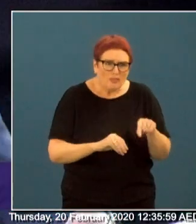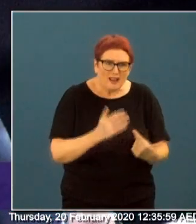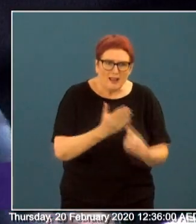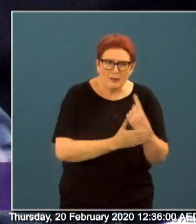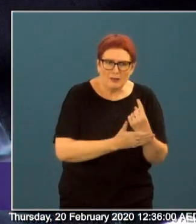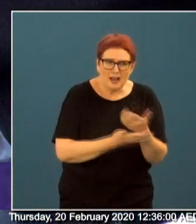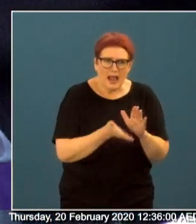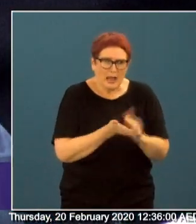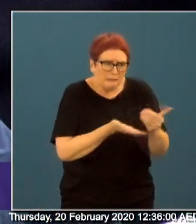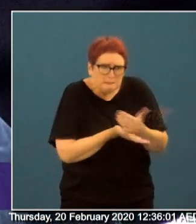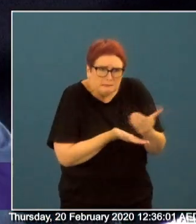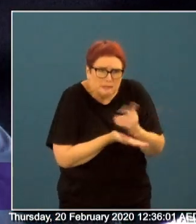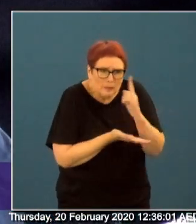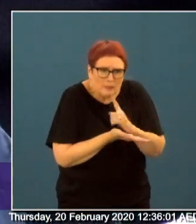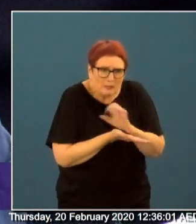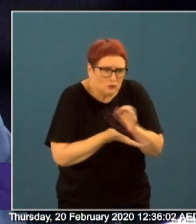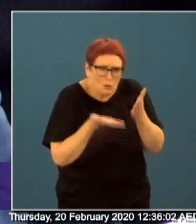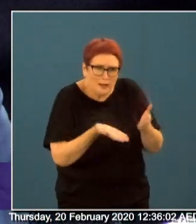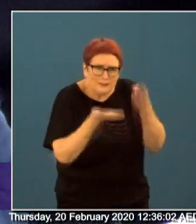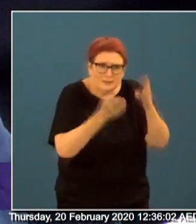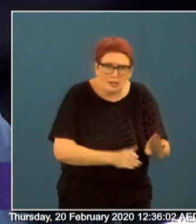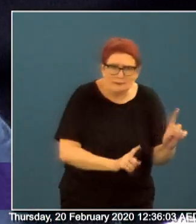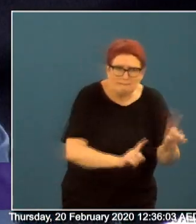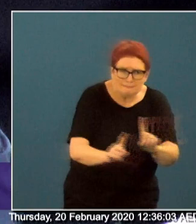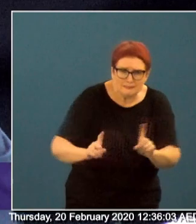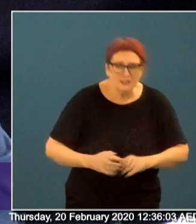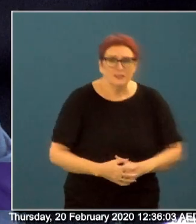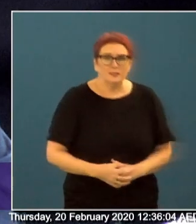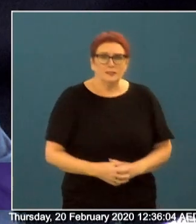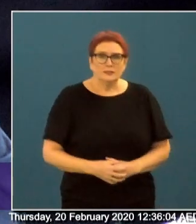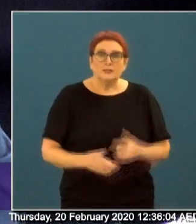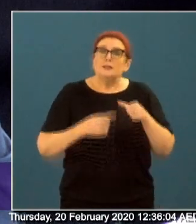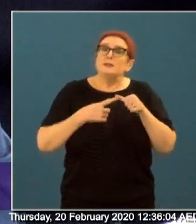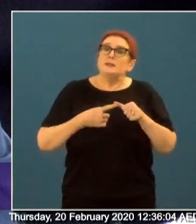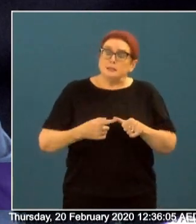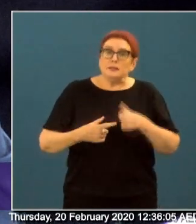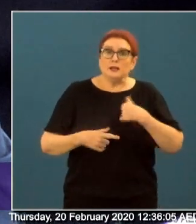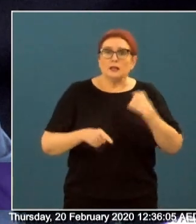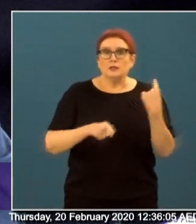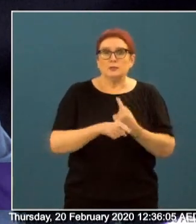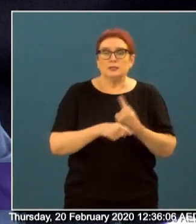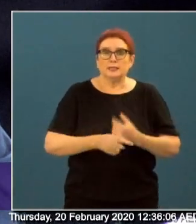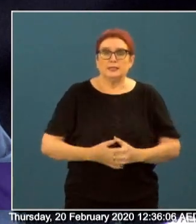It would be helpful for me just to mention that, overall,